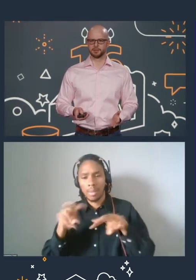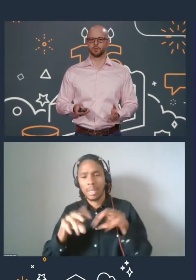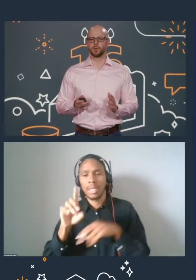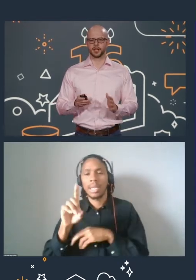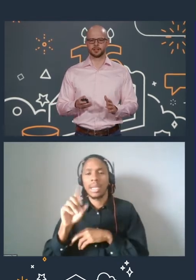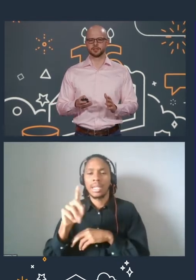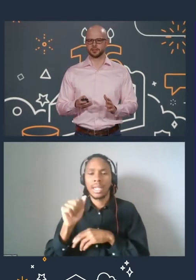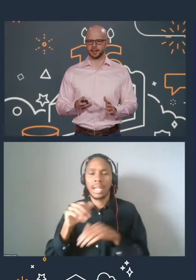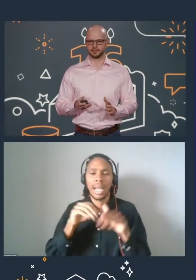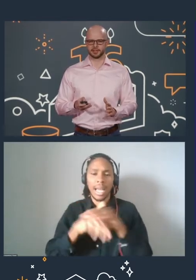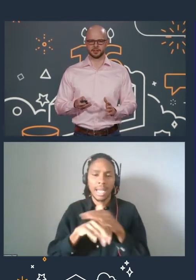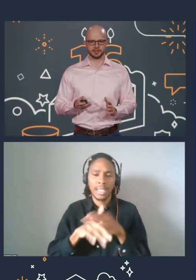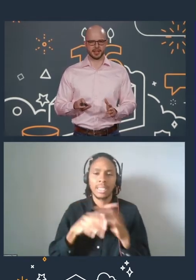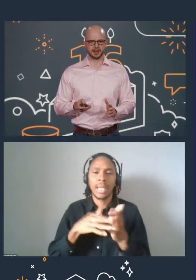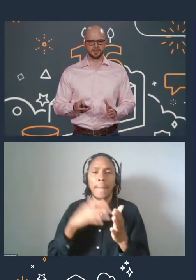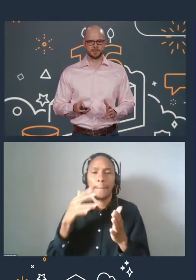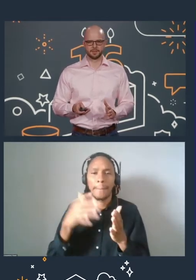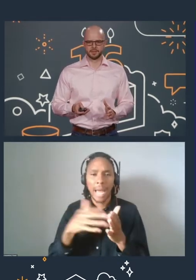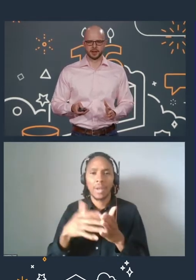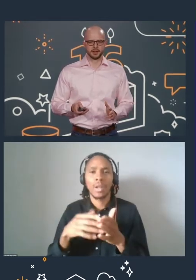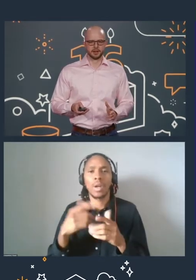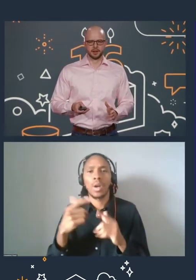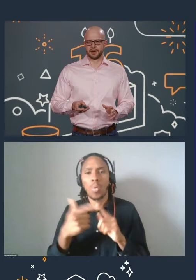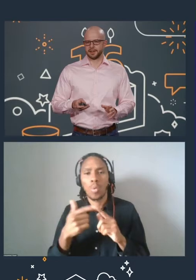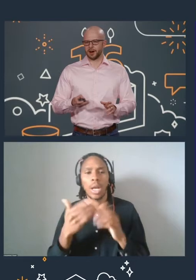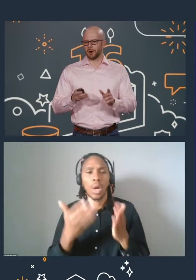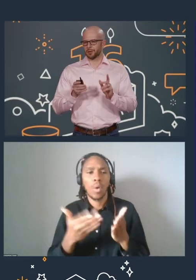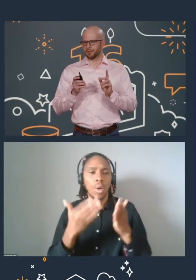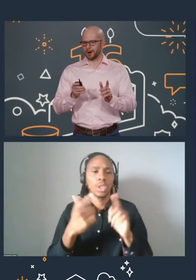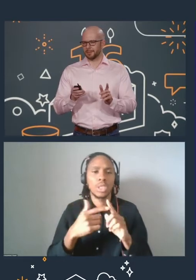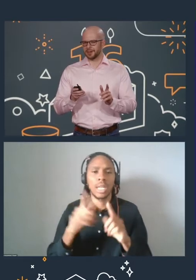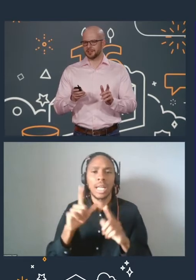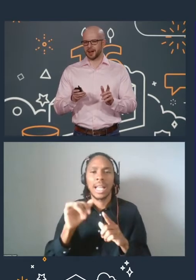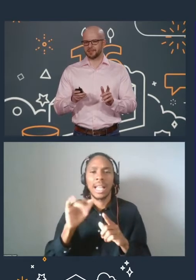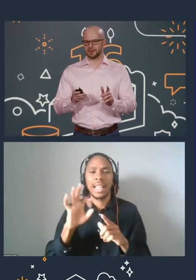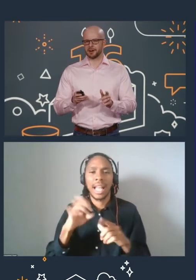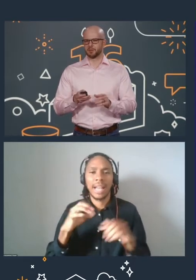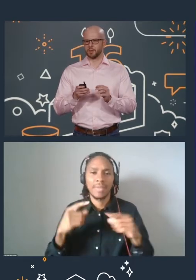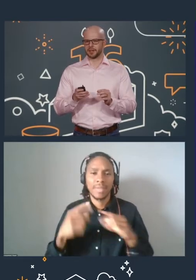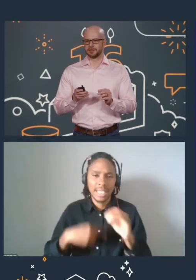for when you should lifecycle your data. Now, while the primary driver of when